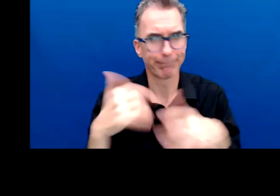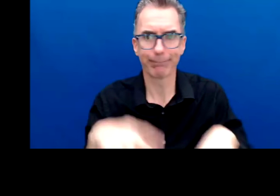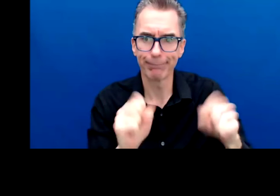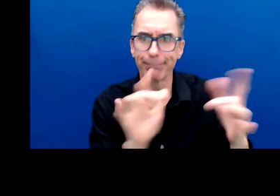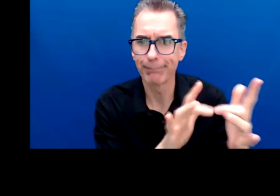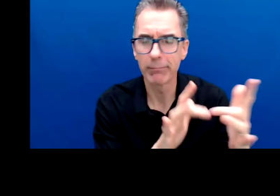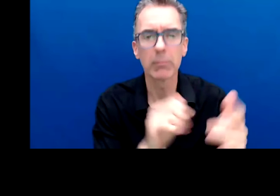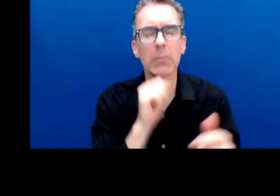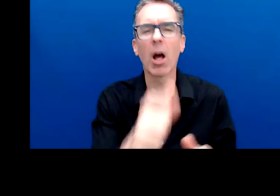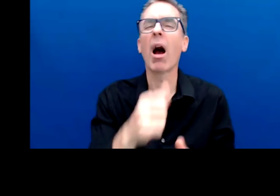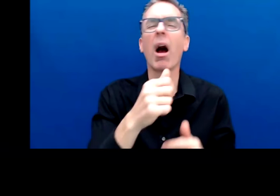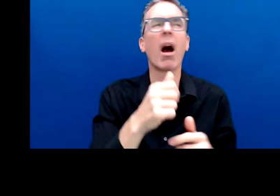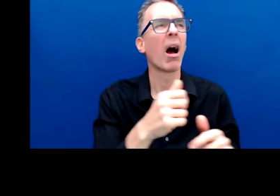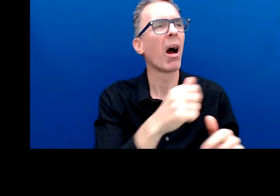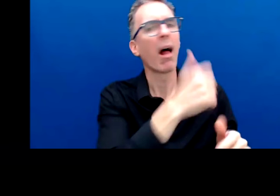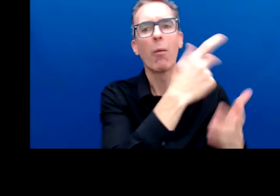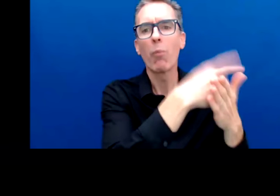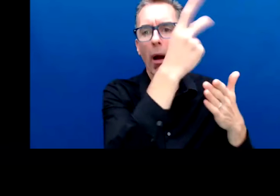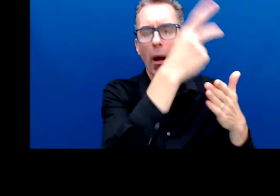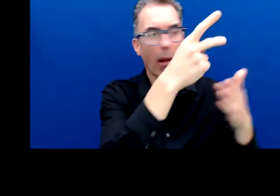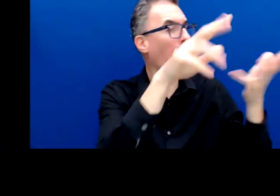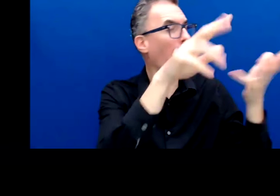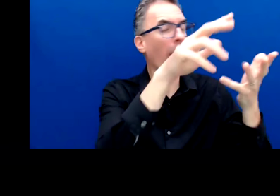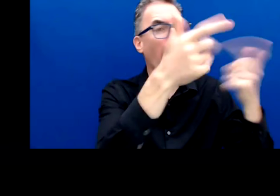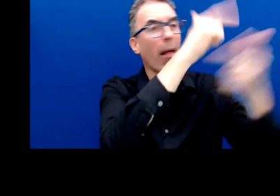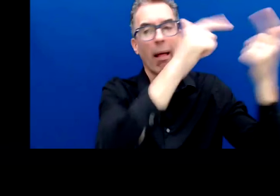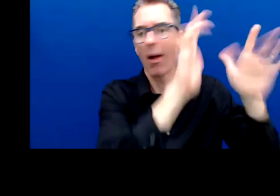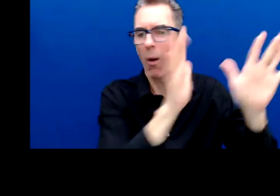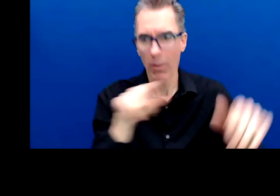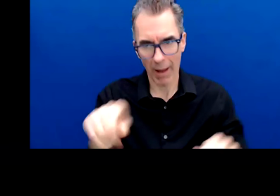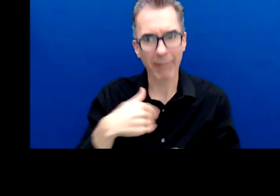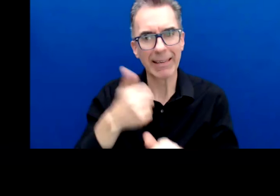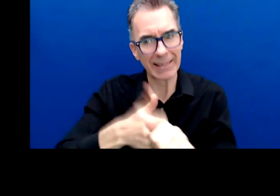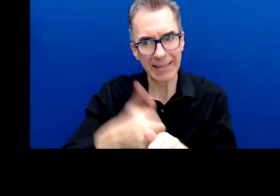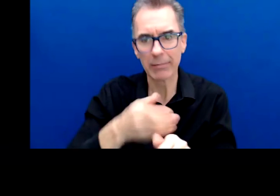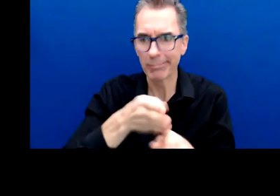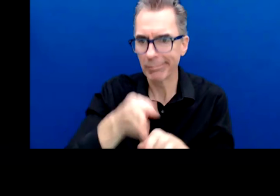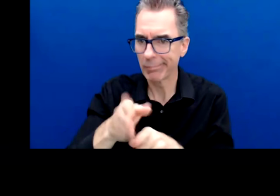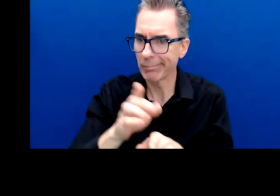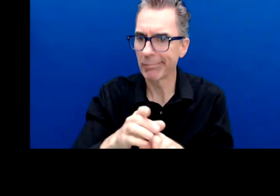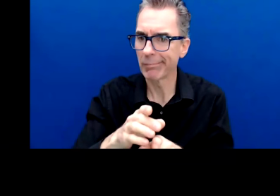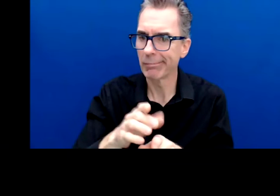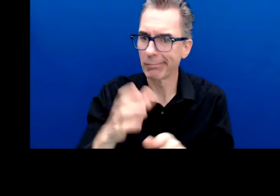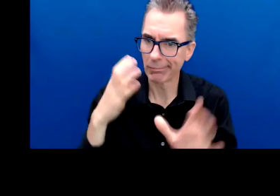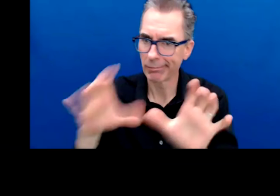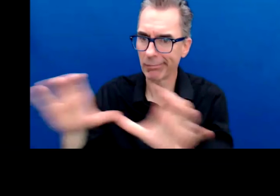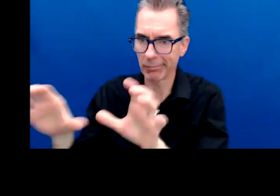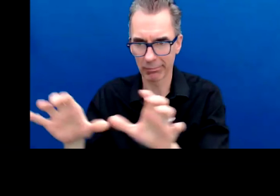where again, there's so many people that are handling that particular program. This is actually a department where they specialize in that. So just want to make sure you know all that.